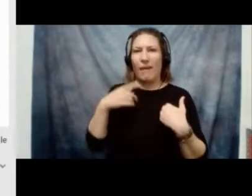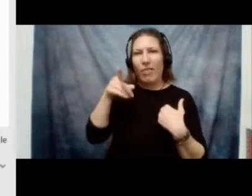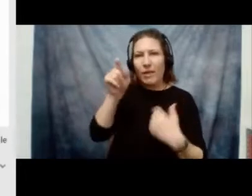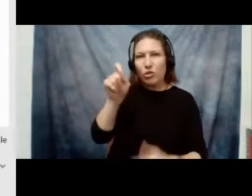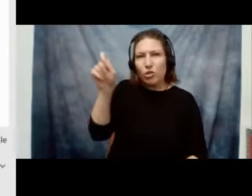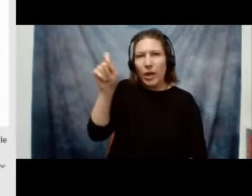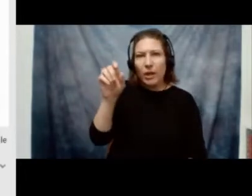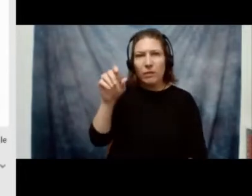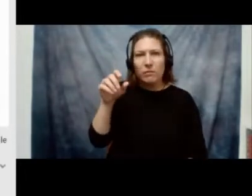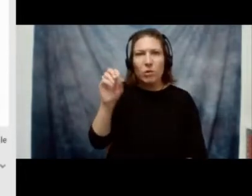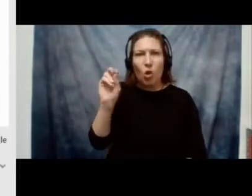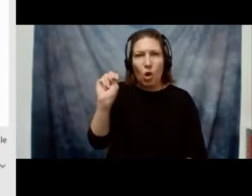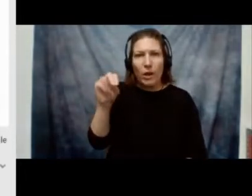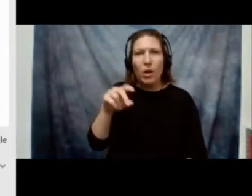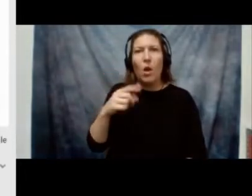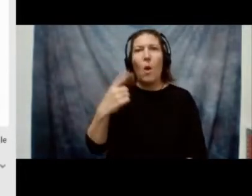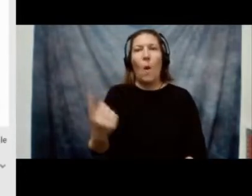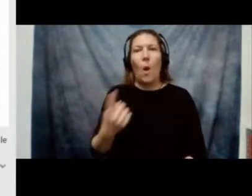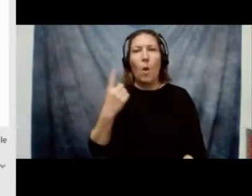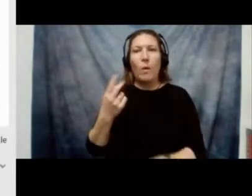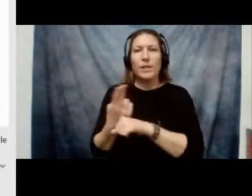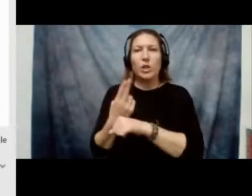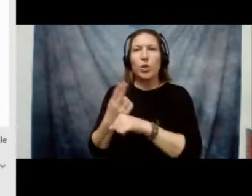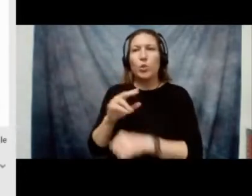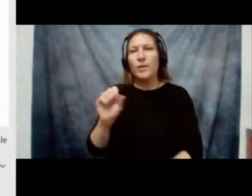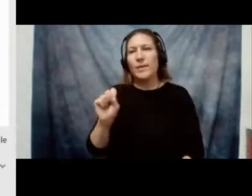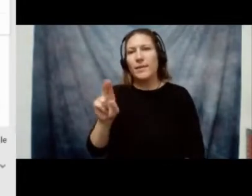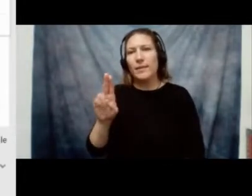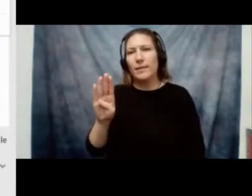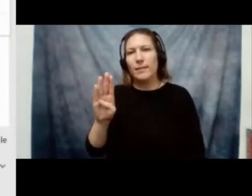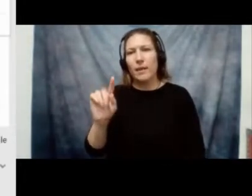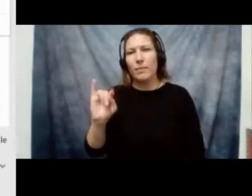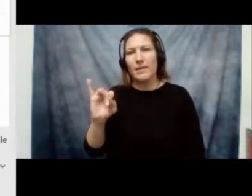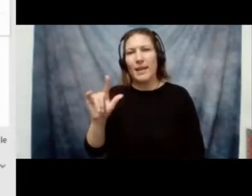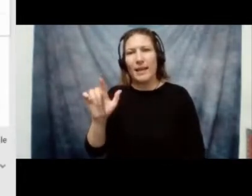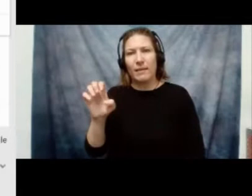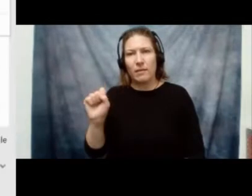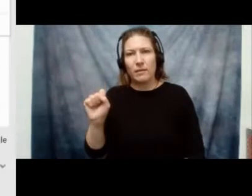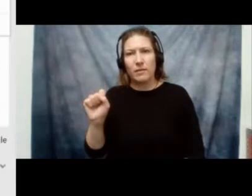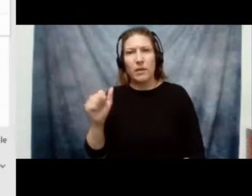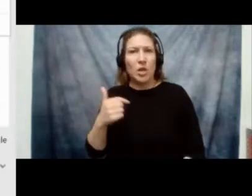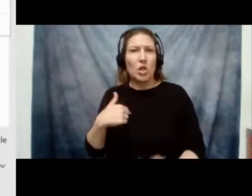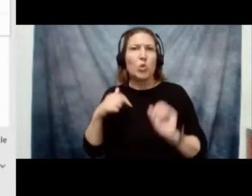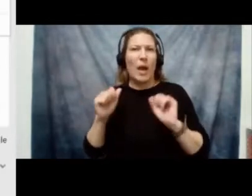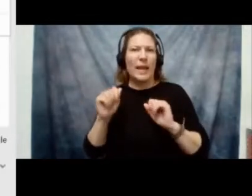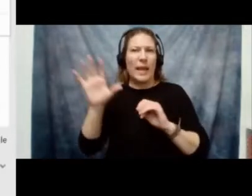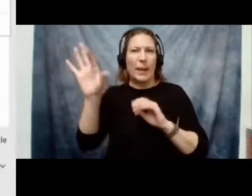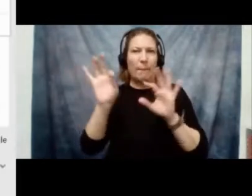here always use subtitles now i can choose which title which language i want the subtitle to be in